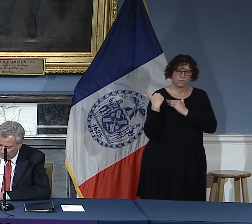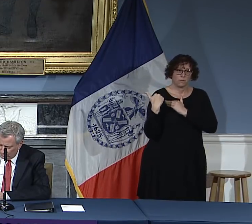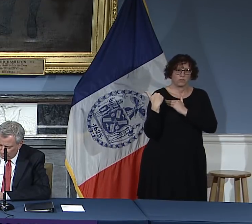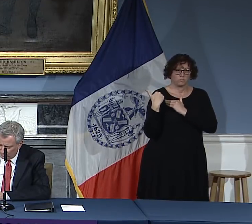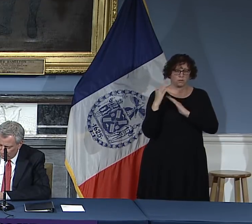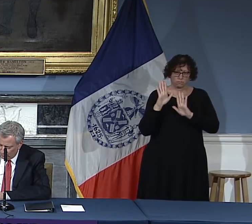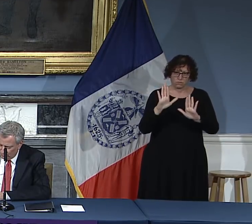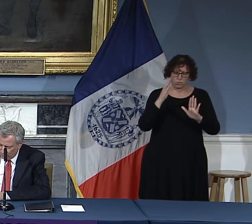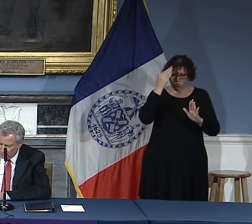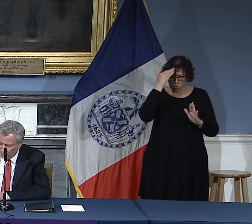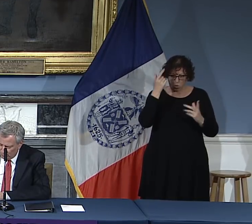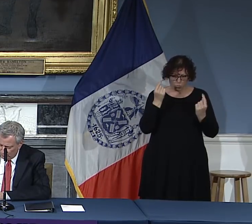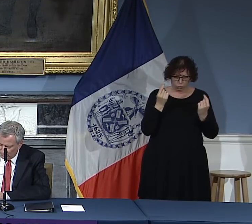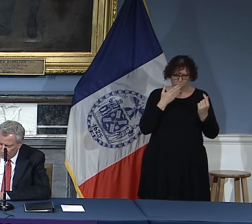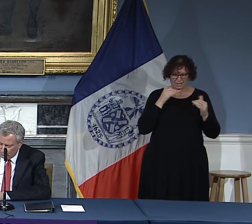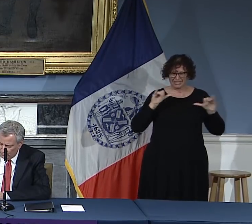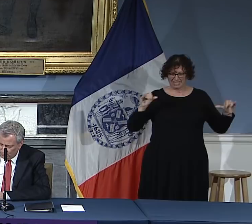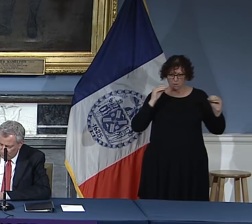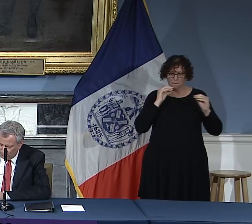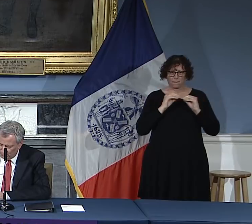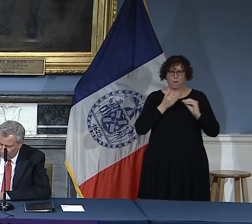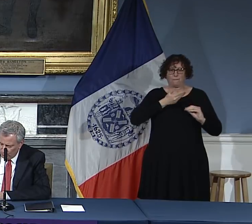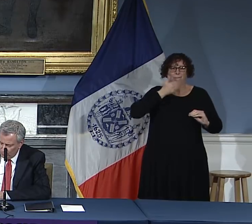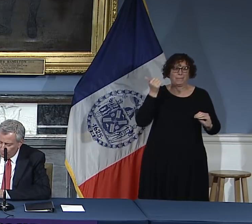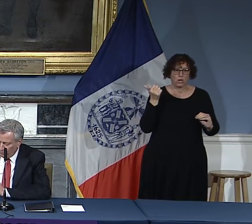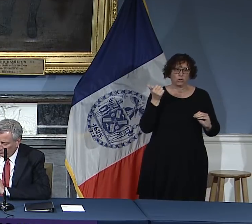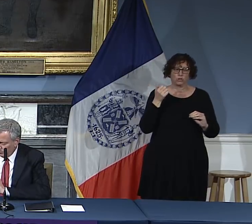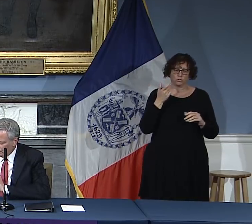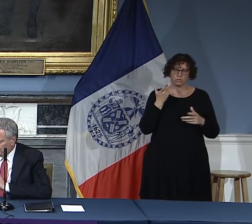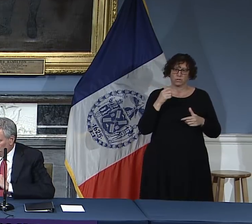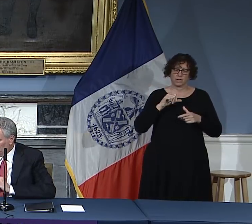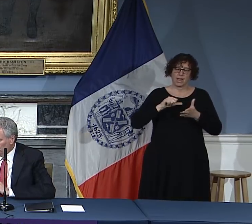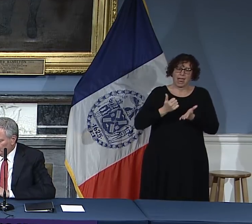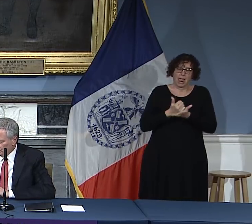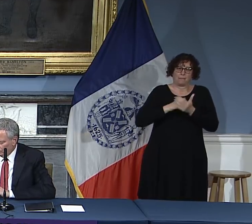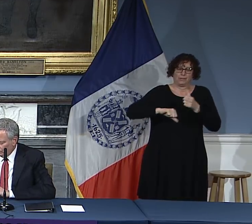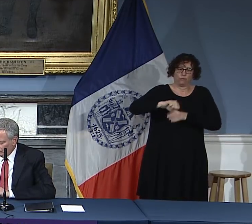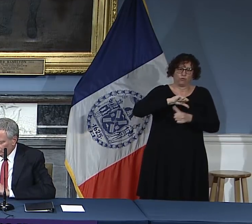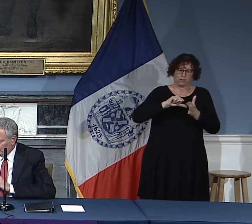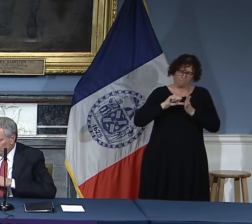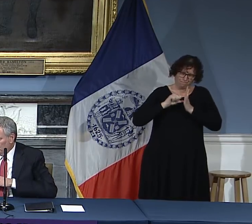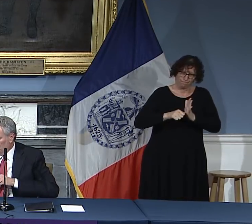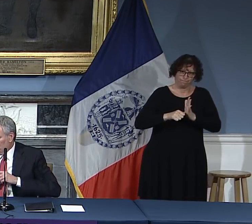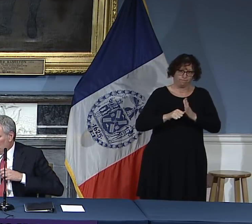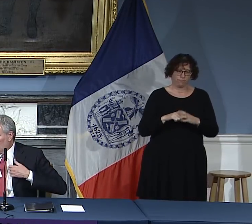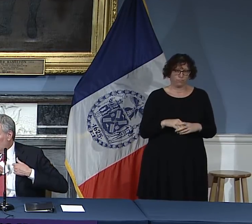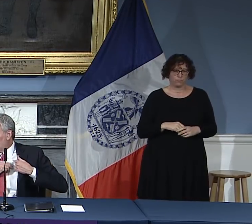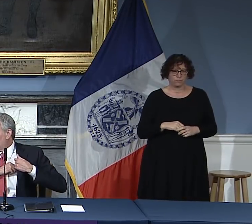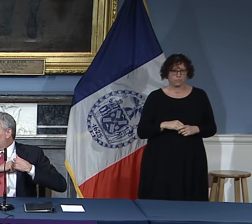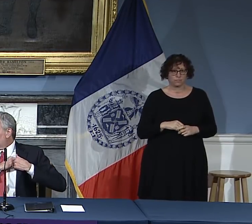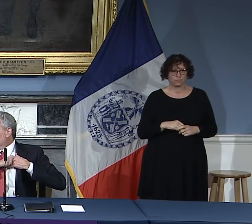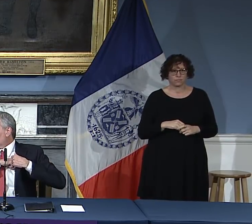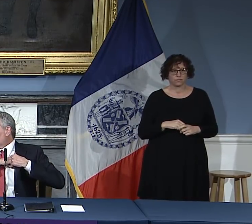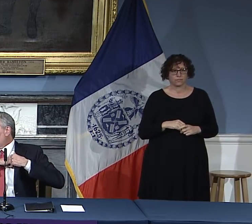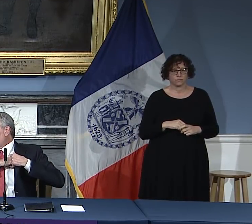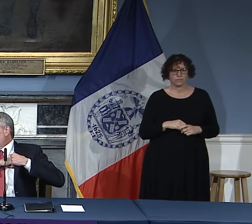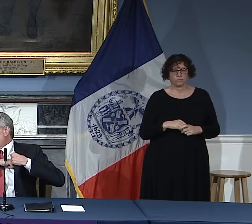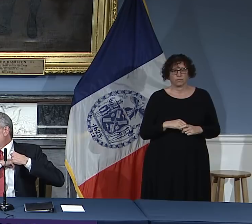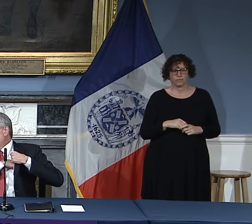SERIOUSLY OF VCIIC RESPONSIBIILTY TO EACH OTHER'S AHELT.H THERE WILL BE AS THE MAYOR HAS SAID BEFORE